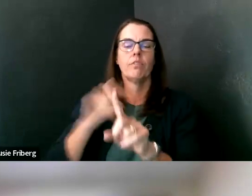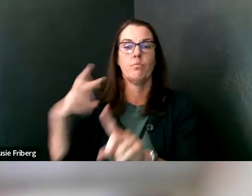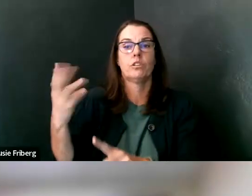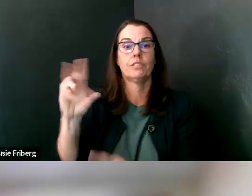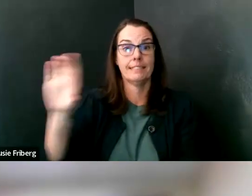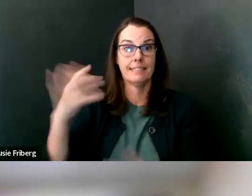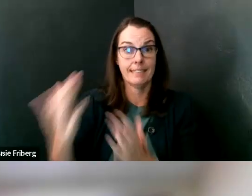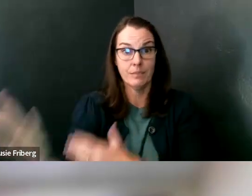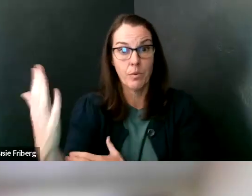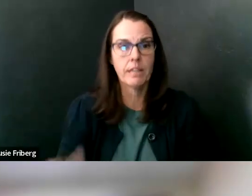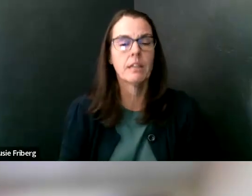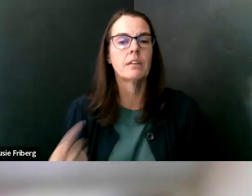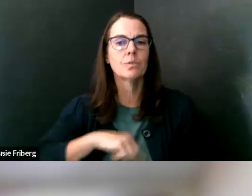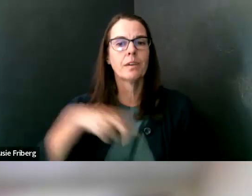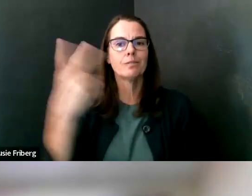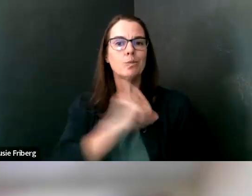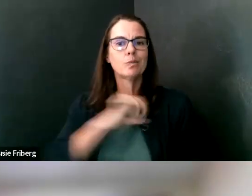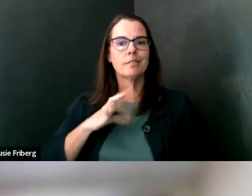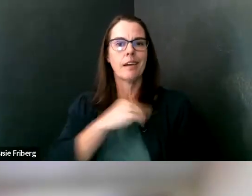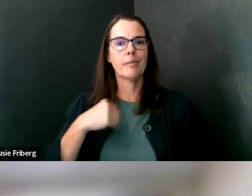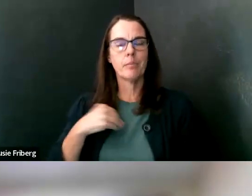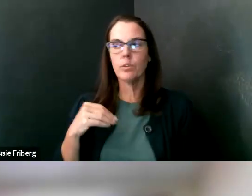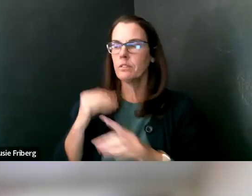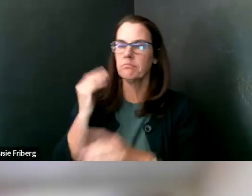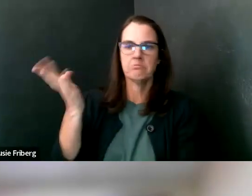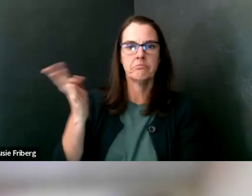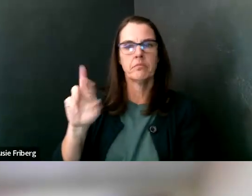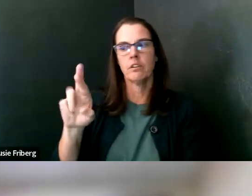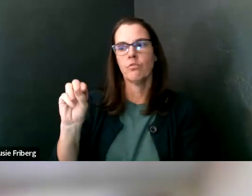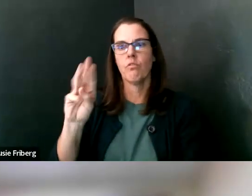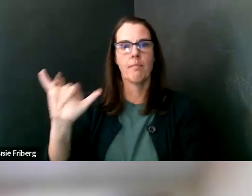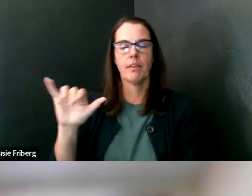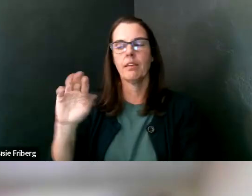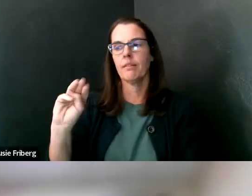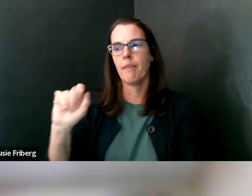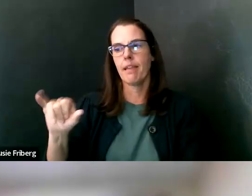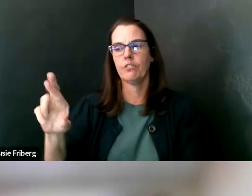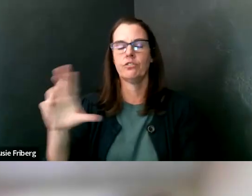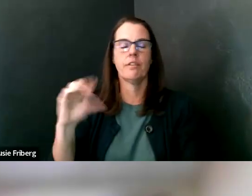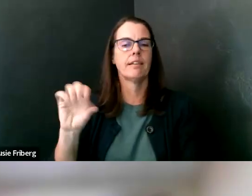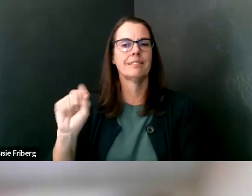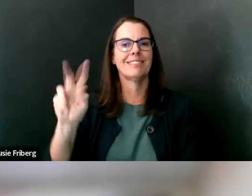So, uh, we have two staff members, uh, Ramy Major and Stacy Sanders,